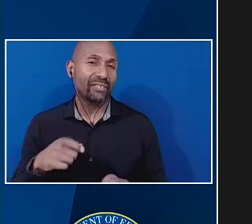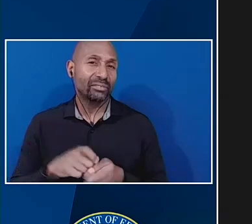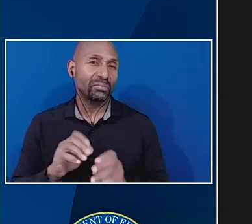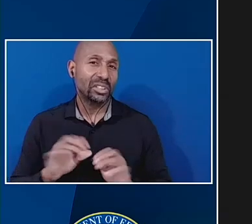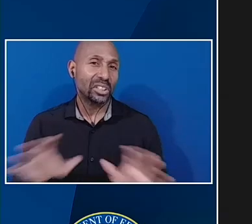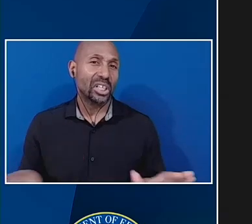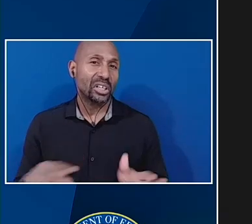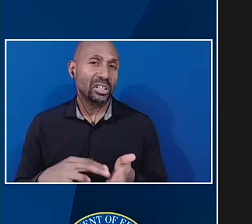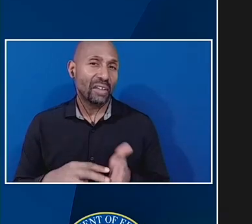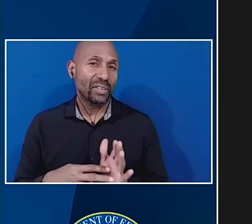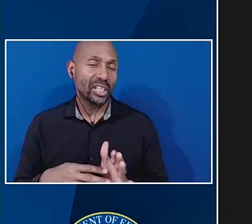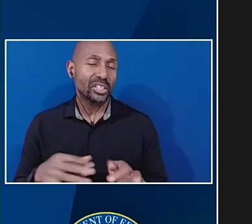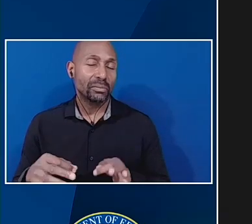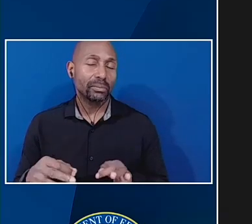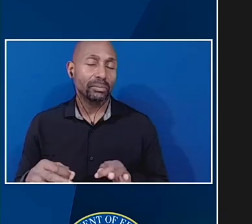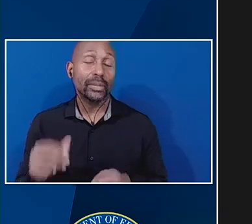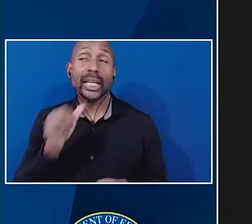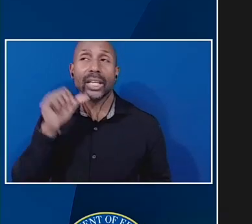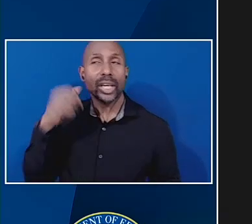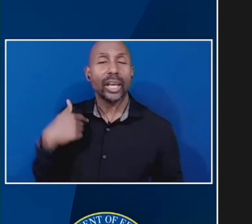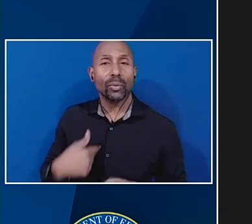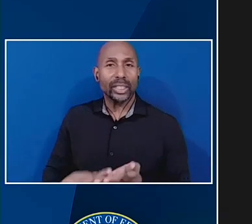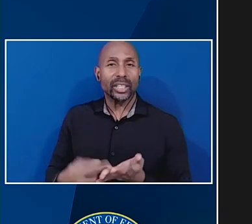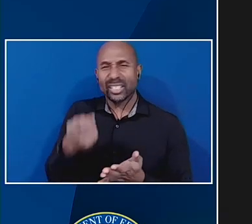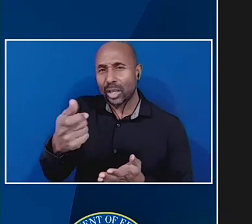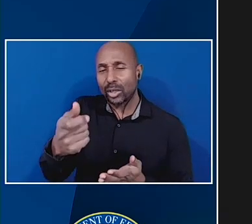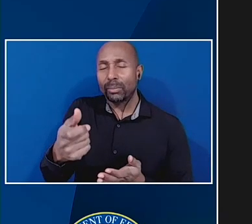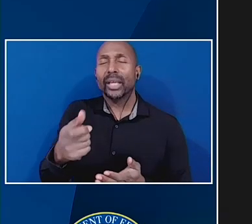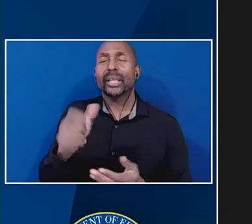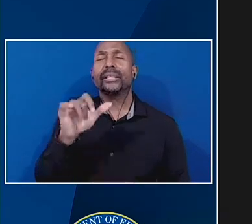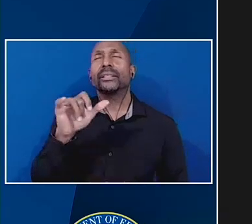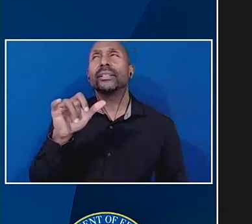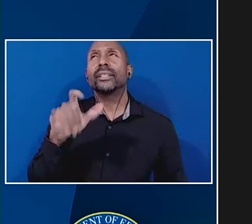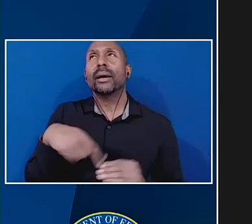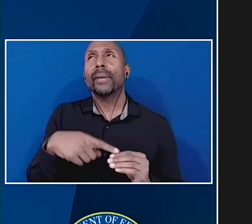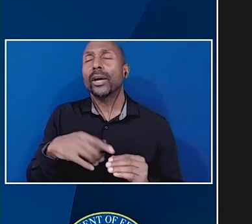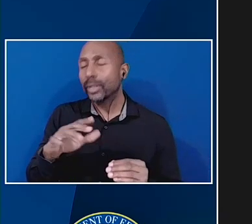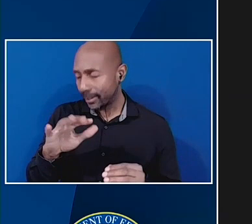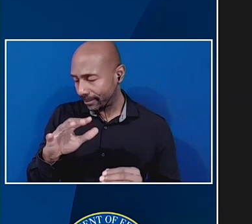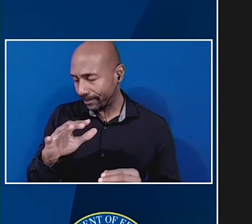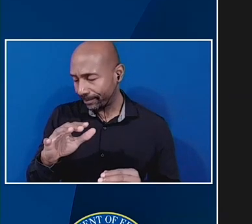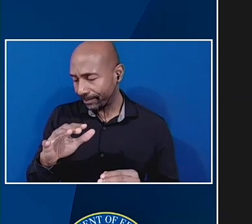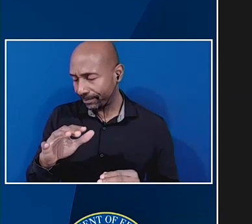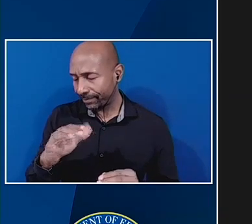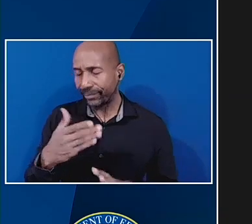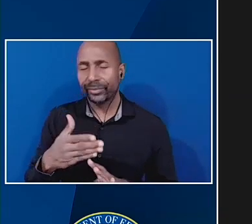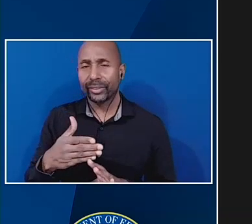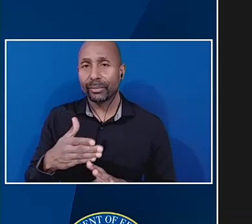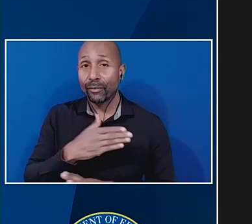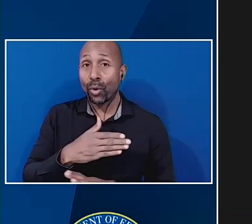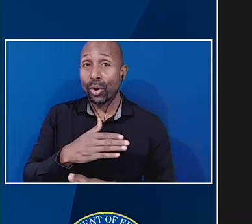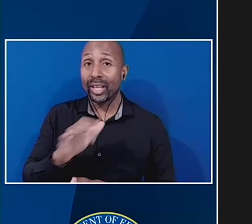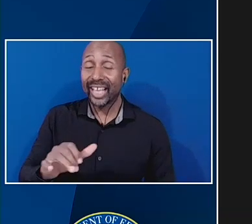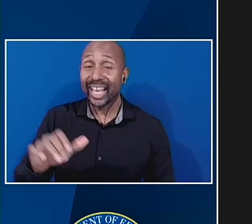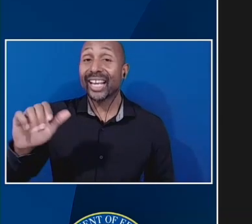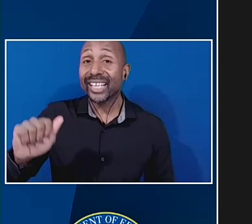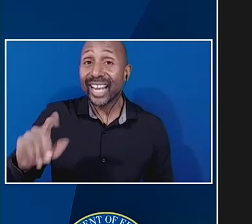bit about yesterday that, you know, before the adverse action is taken, you know, the